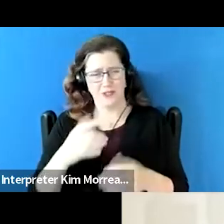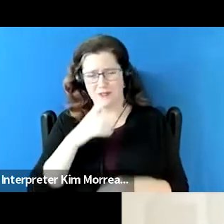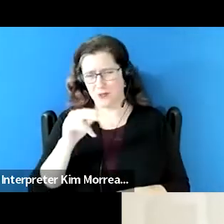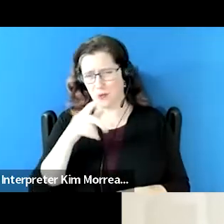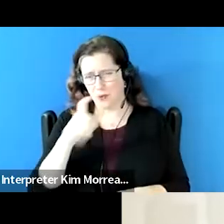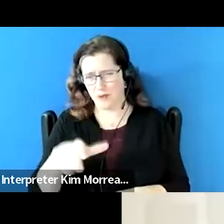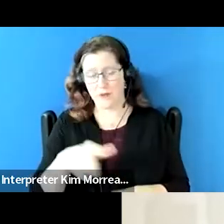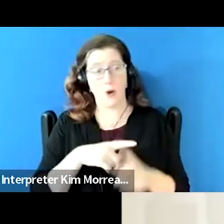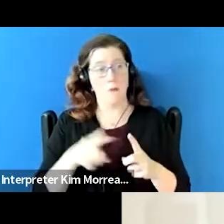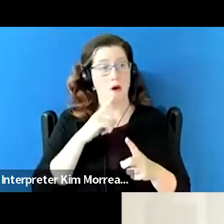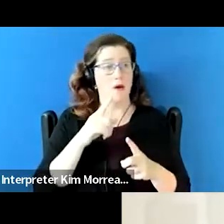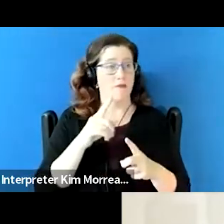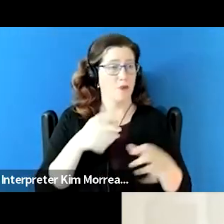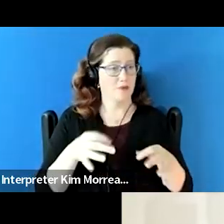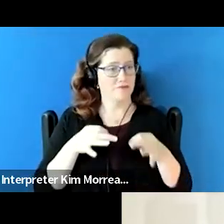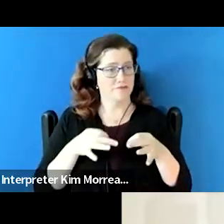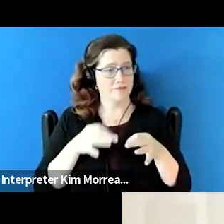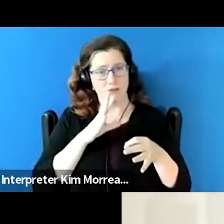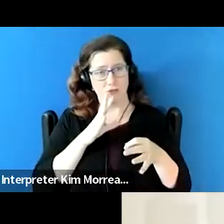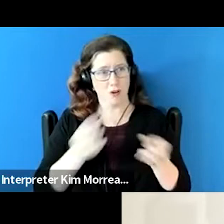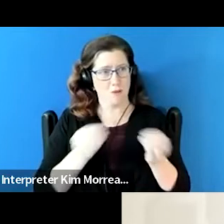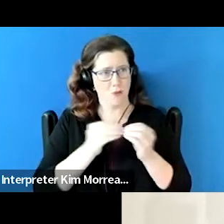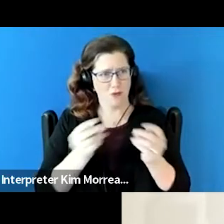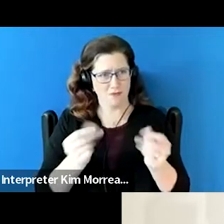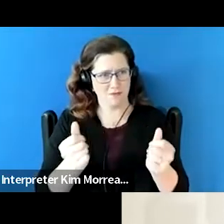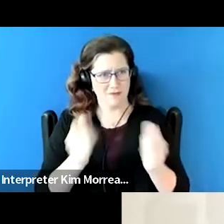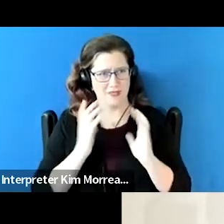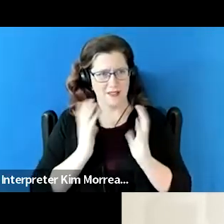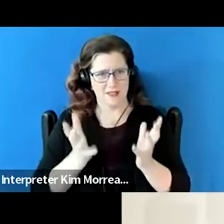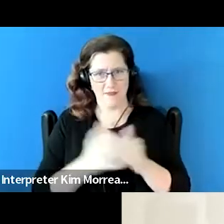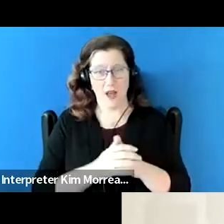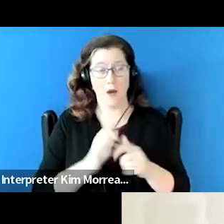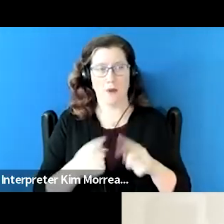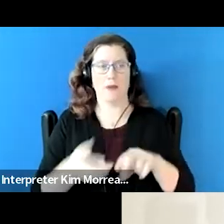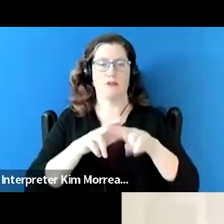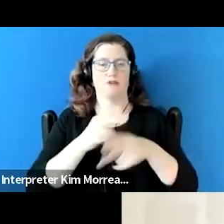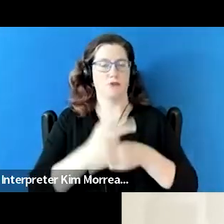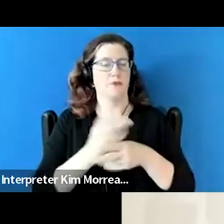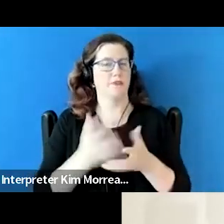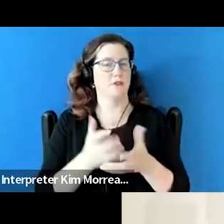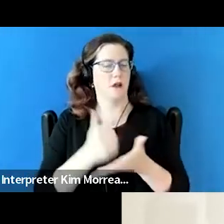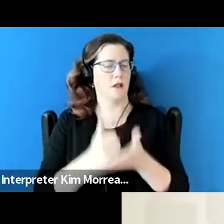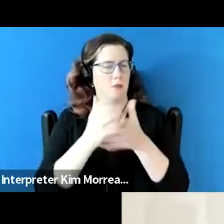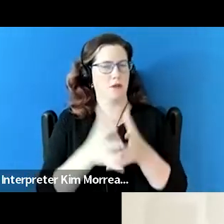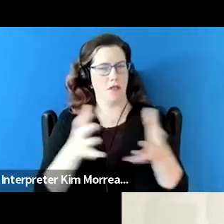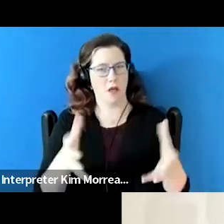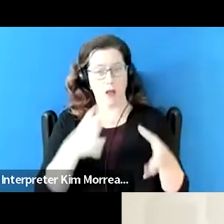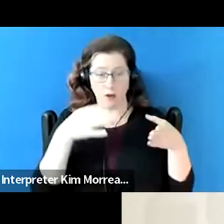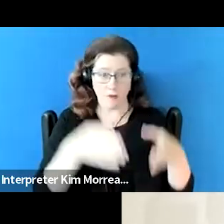if we need to talk about it soon we will. But increasing our supervision time has helped a lot. It's helped us focus on our clients better and provide the